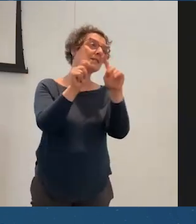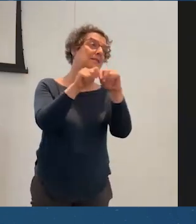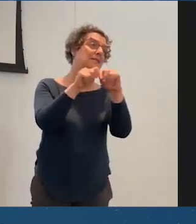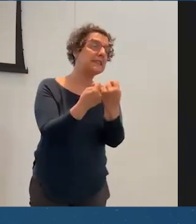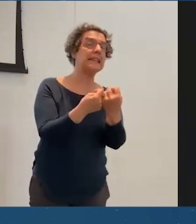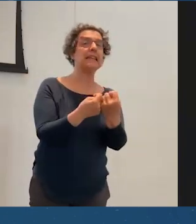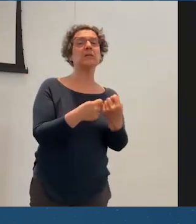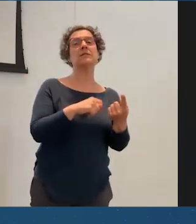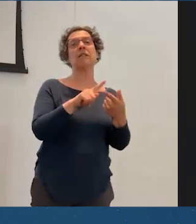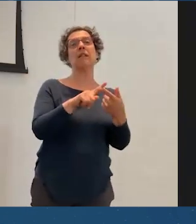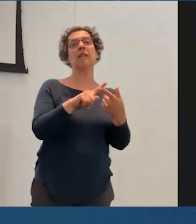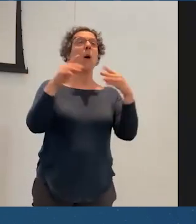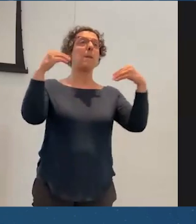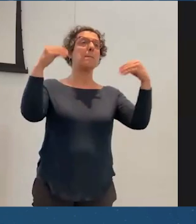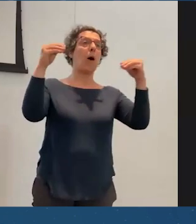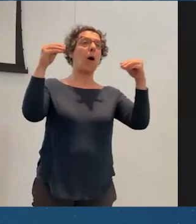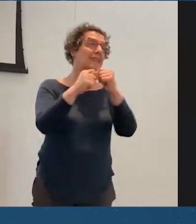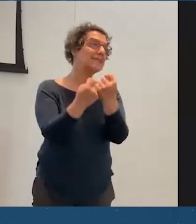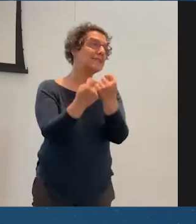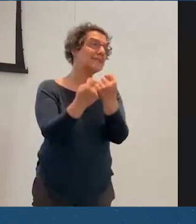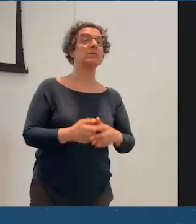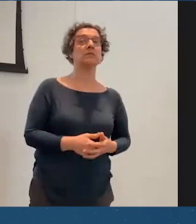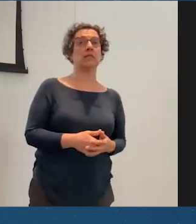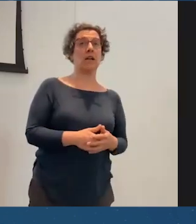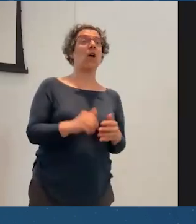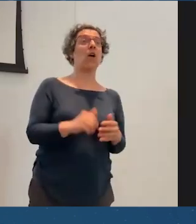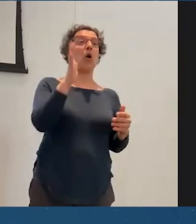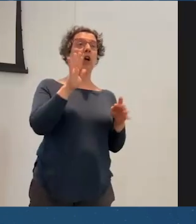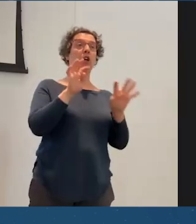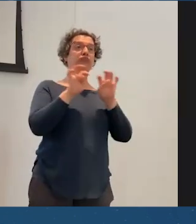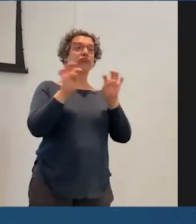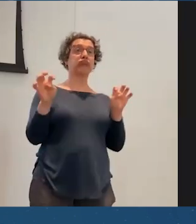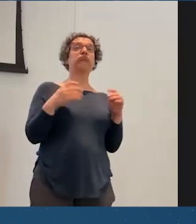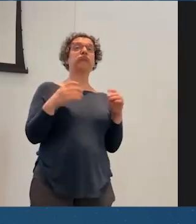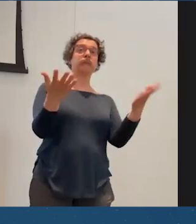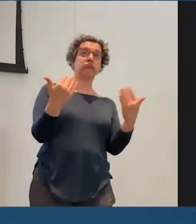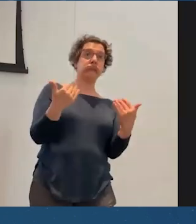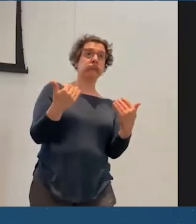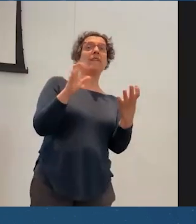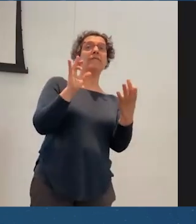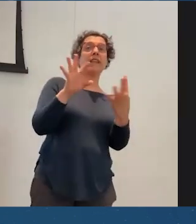or marketing teams where they invite feedback from users.